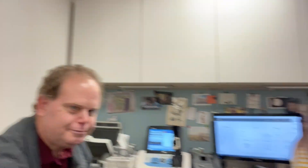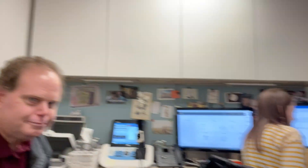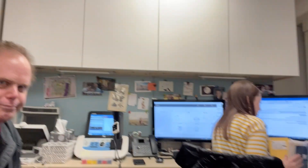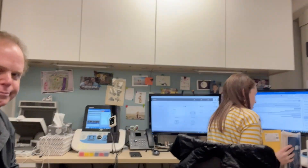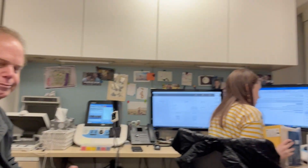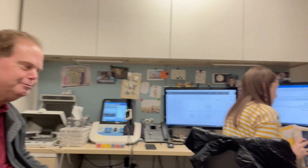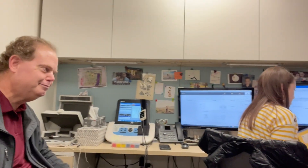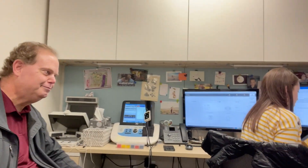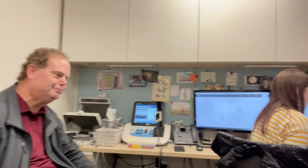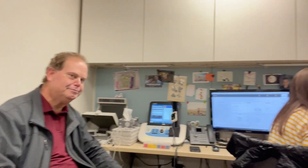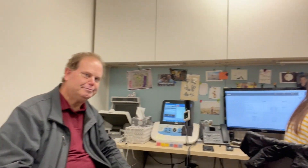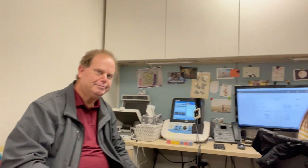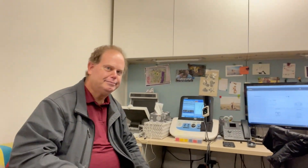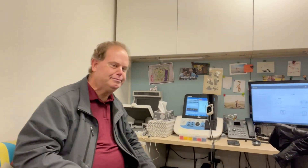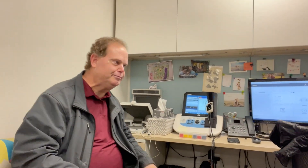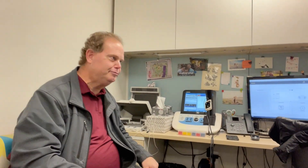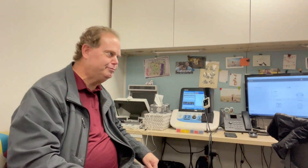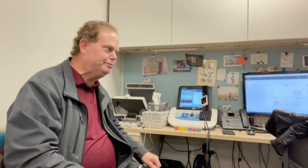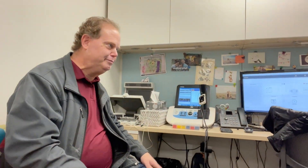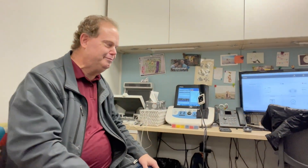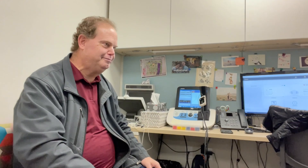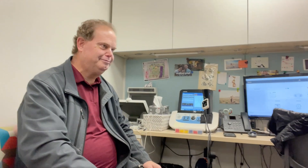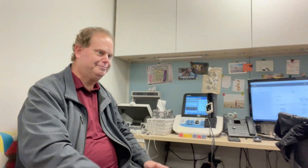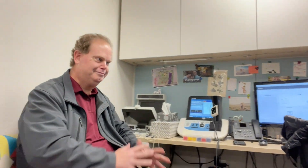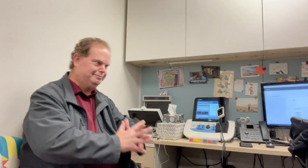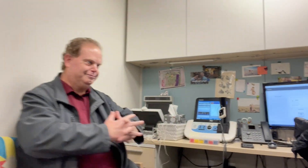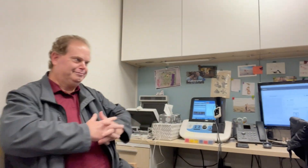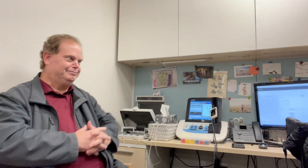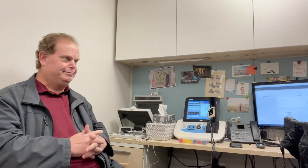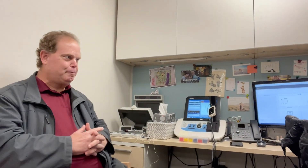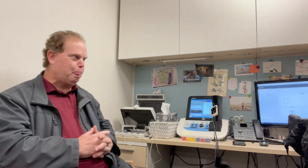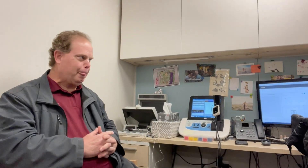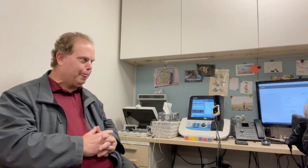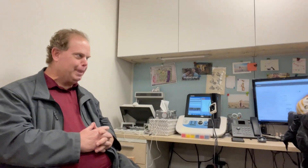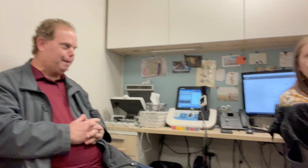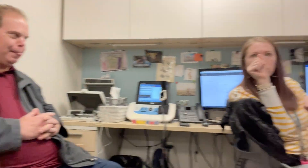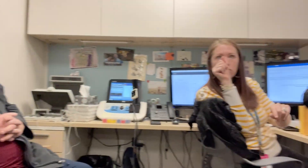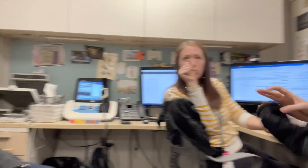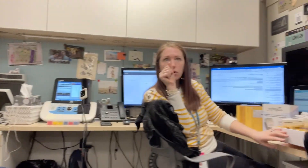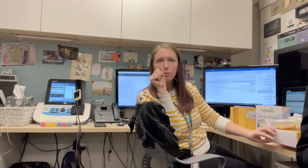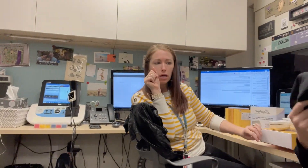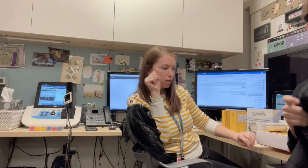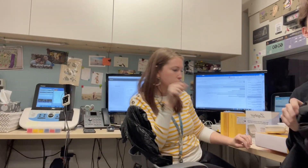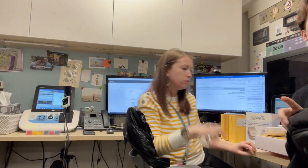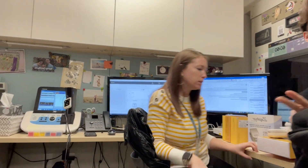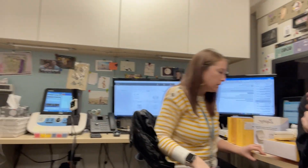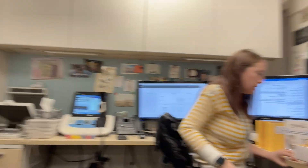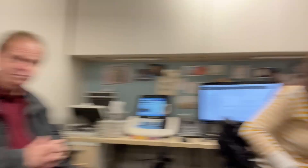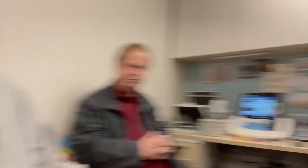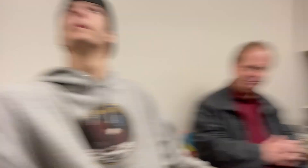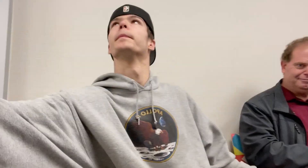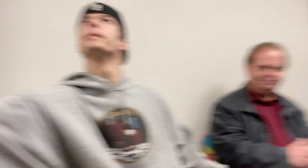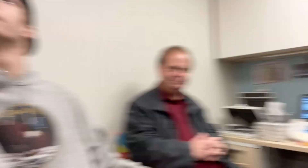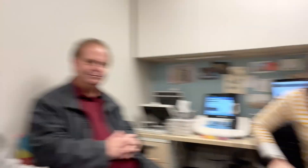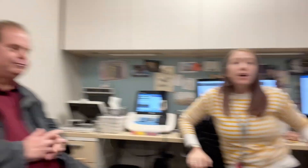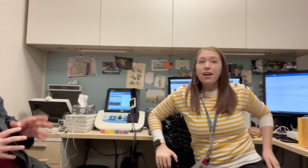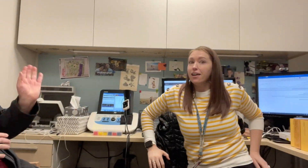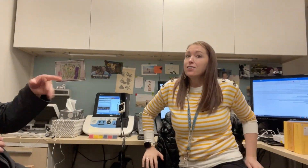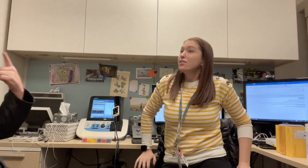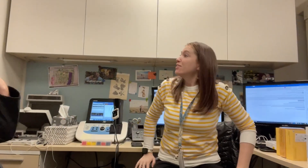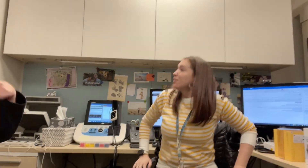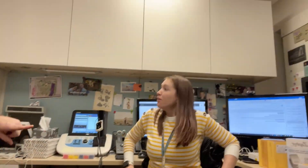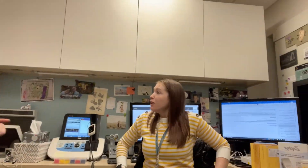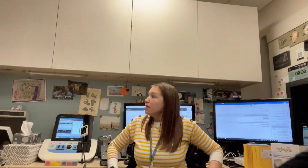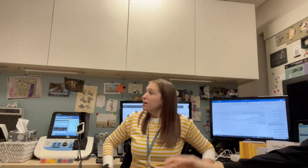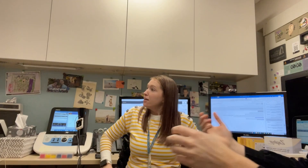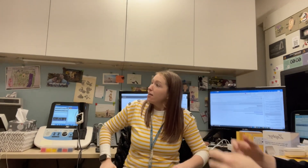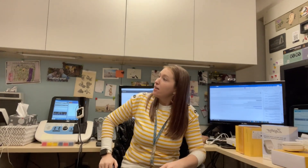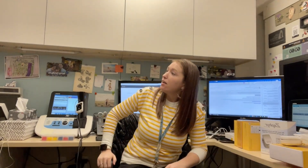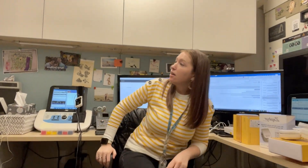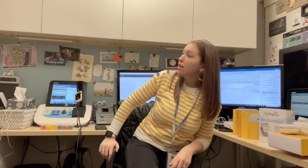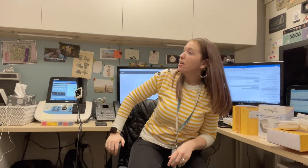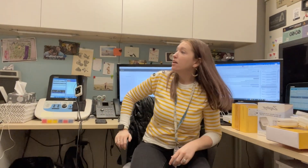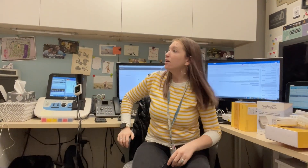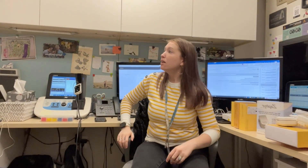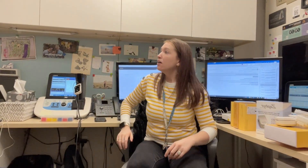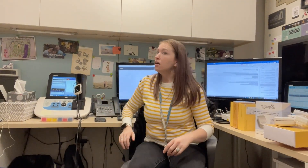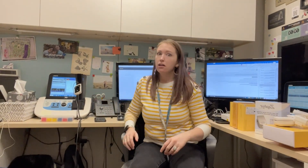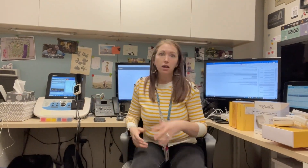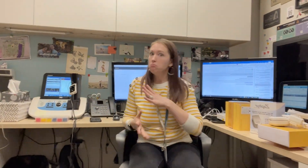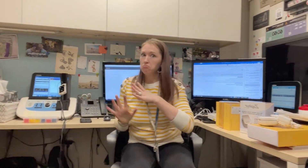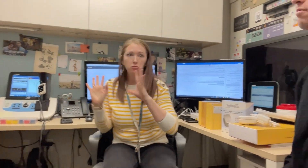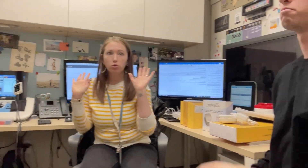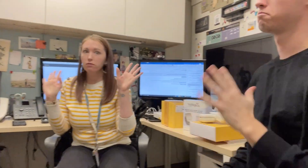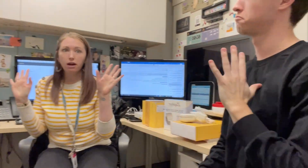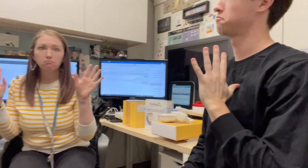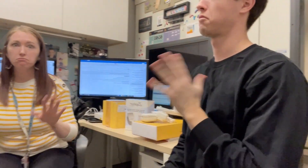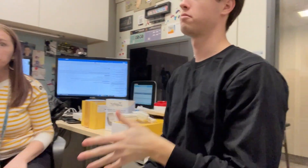(Audiologist) right so feel free to close the door you like (Me) okay, do you mind if I film. (Audiologist) yep totally fine